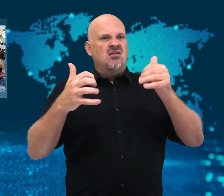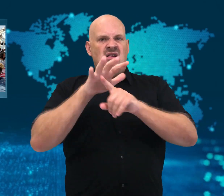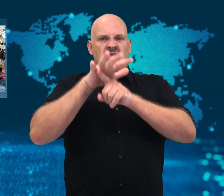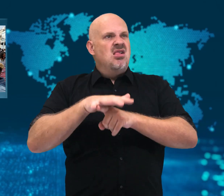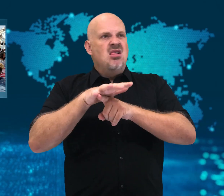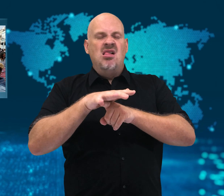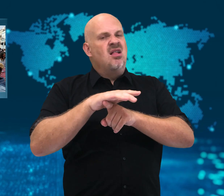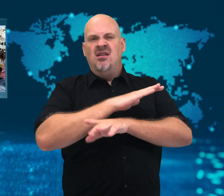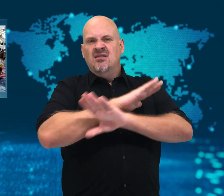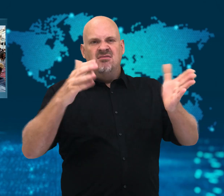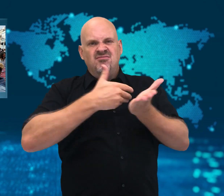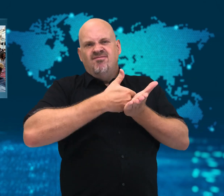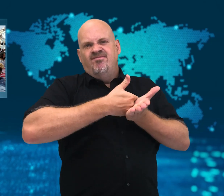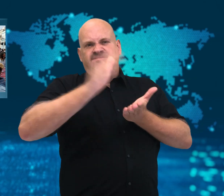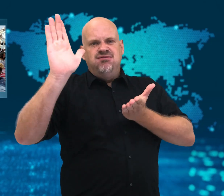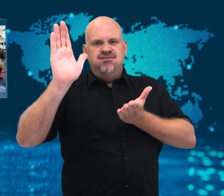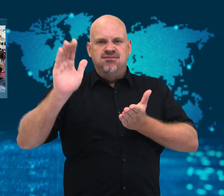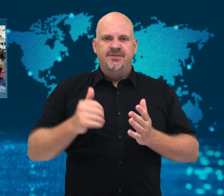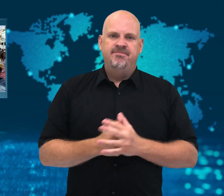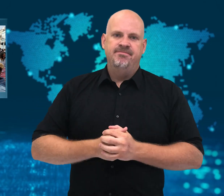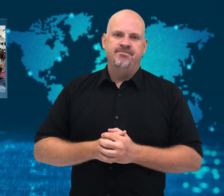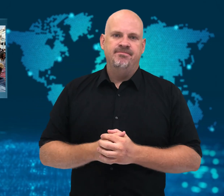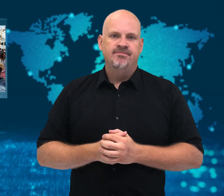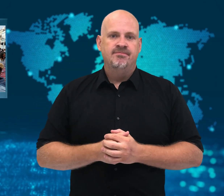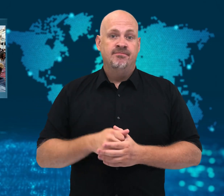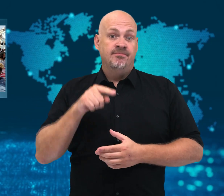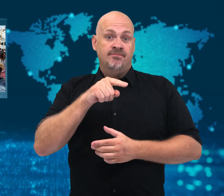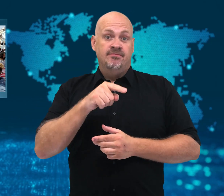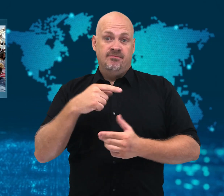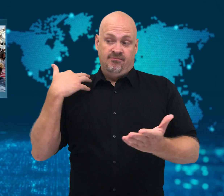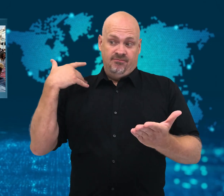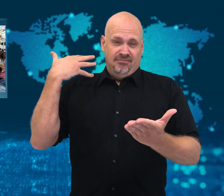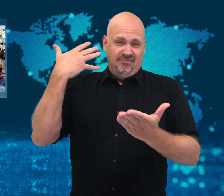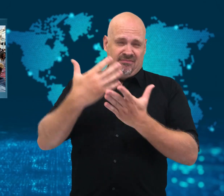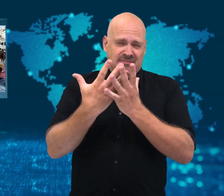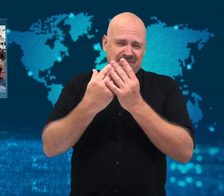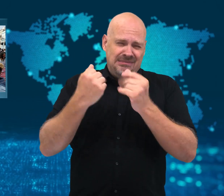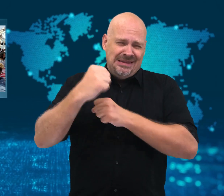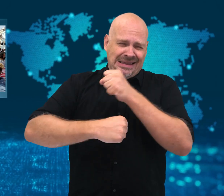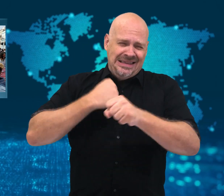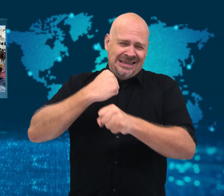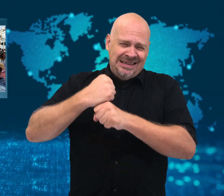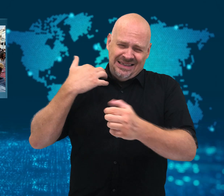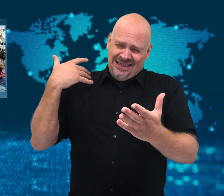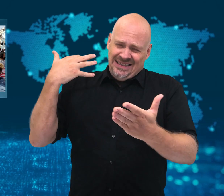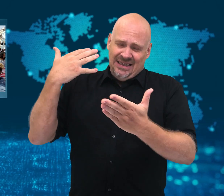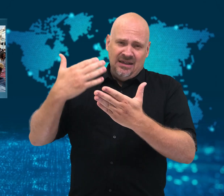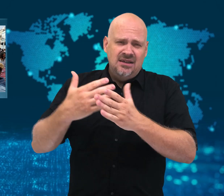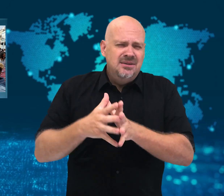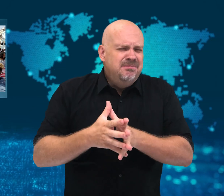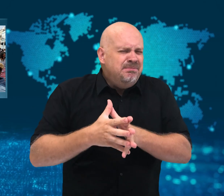They also yelled “down with the dictatorship.”